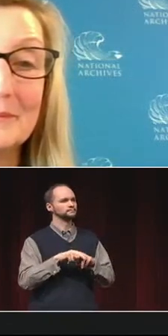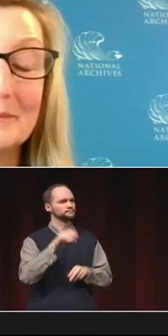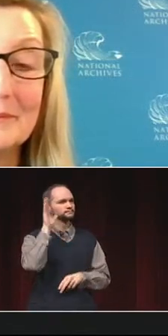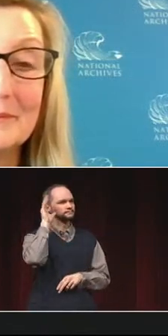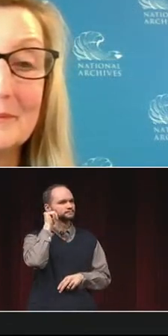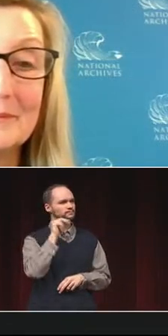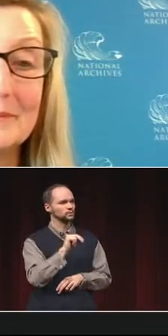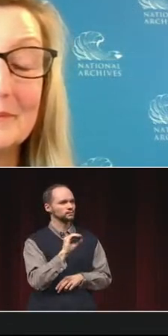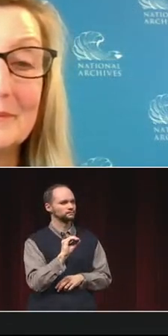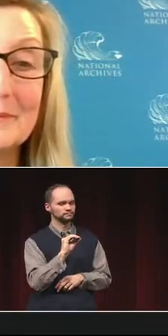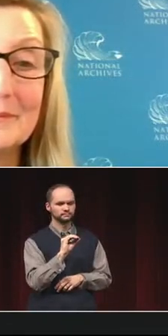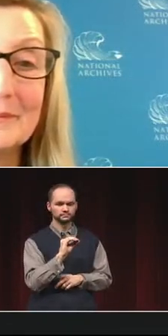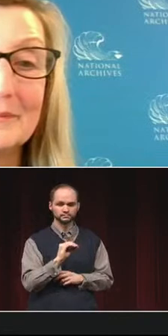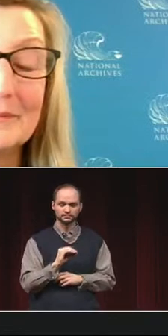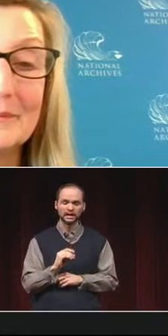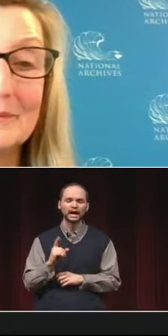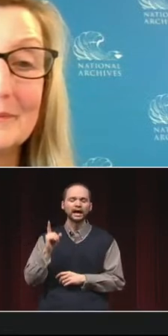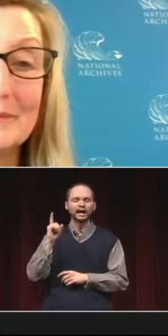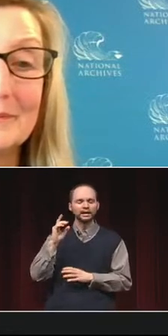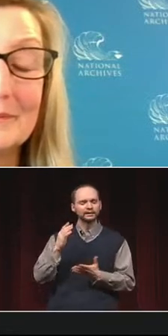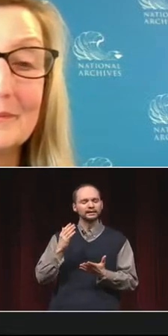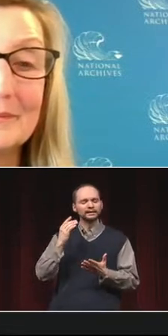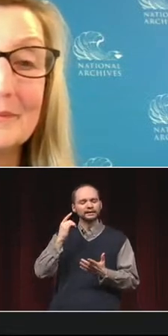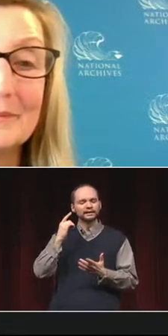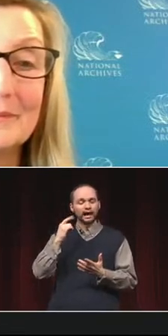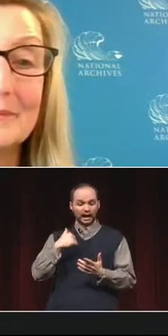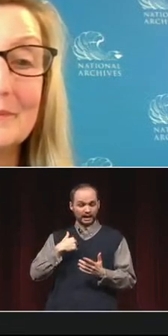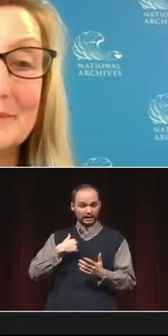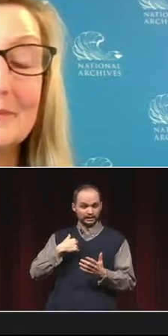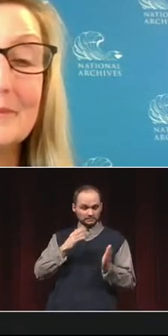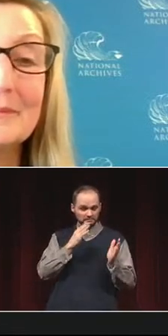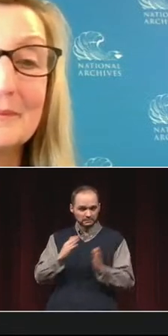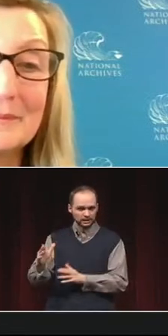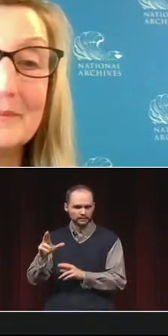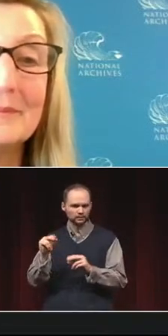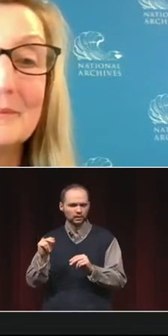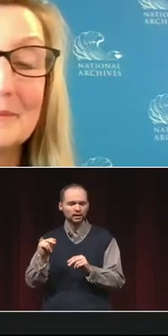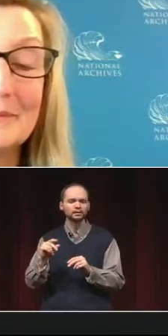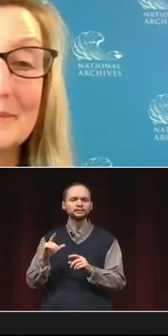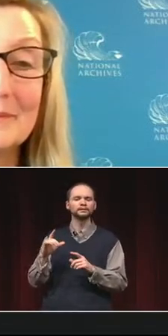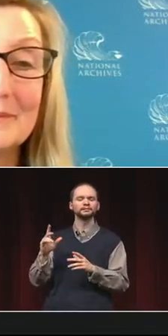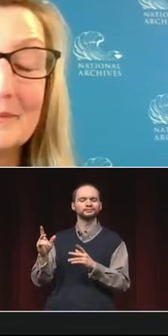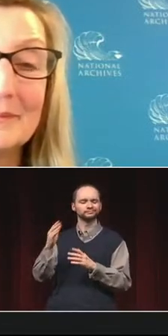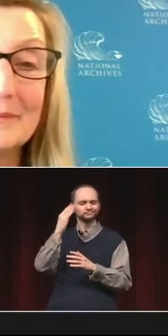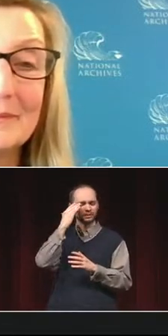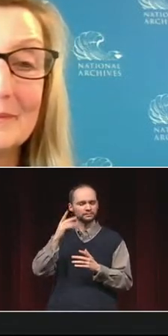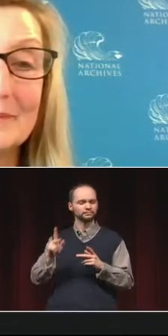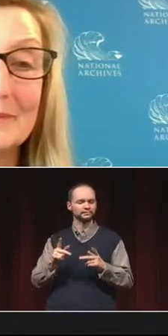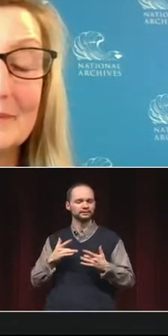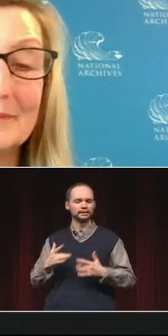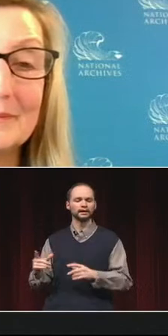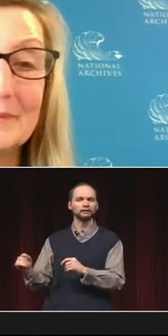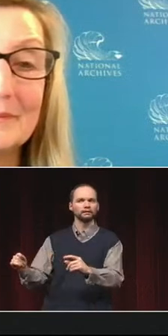that the rumor mill can be quite a thing. And I think that there was some echoes in the street